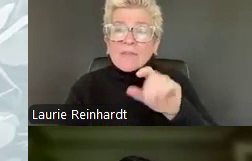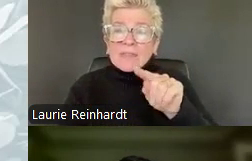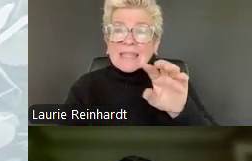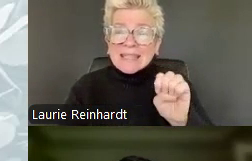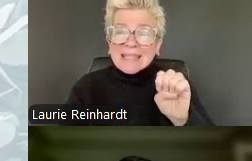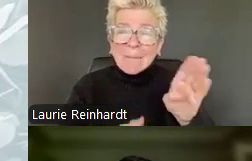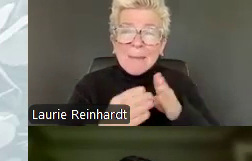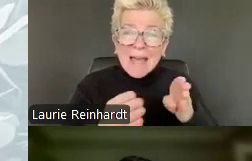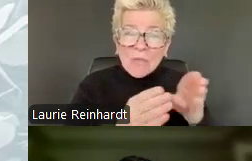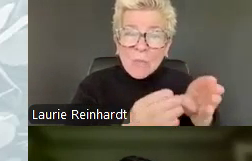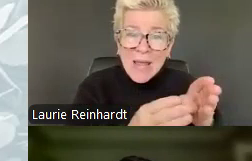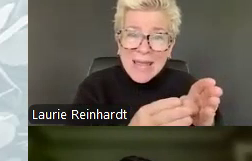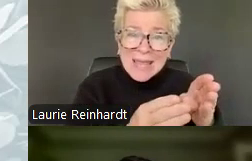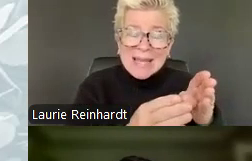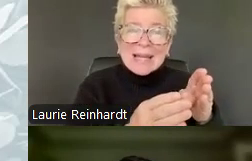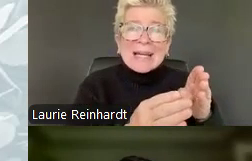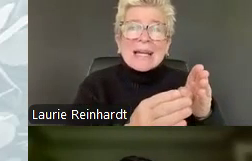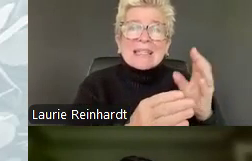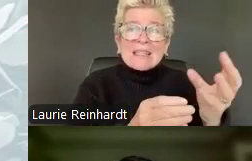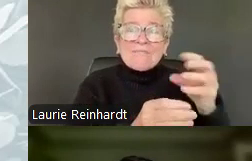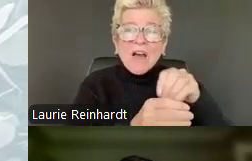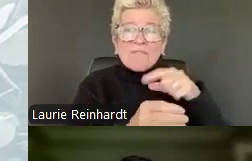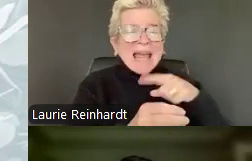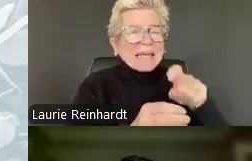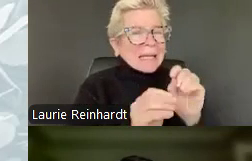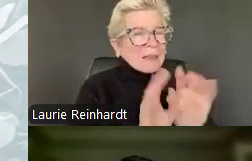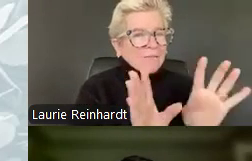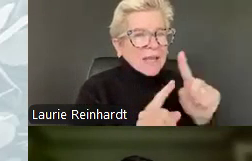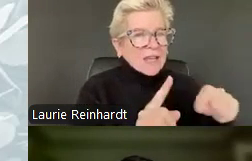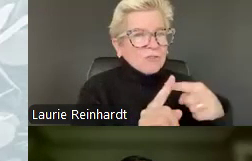I would have to get back to you on that clarification. If you want to email me